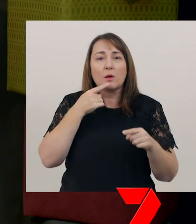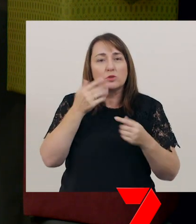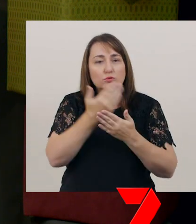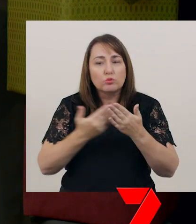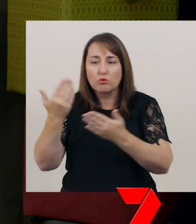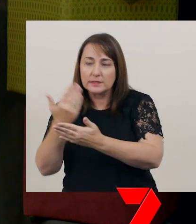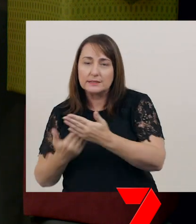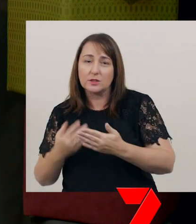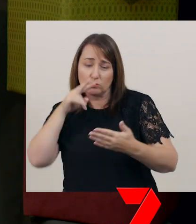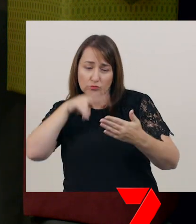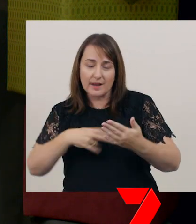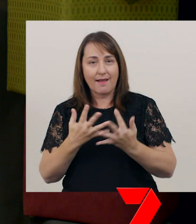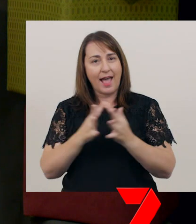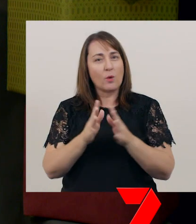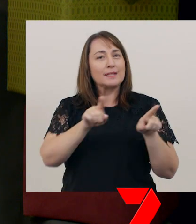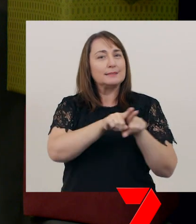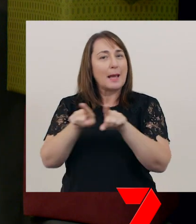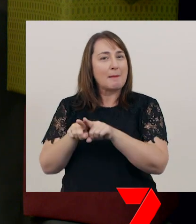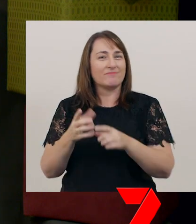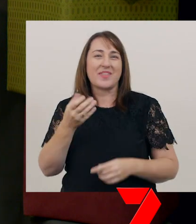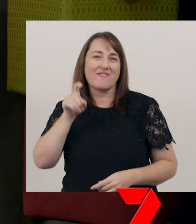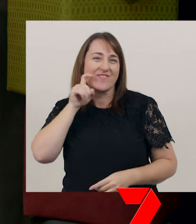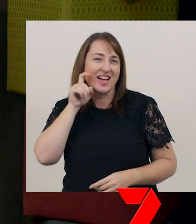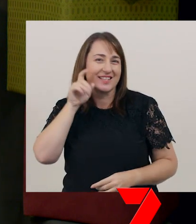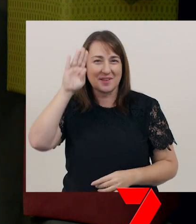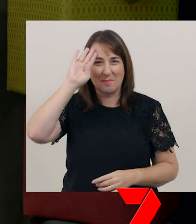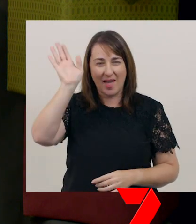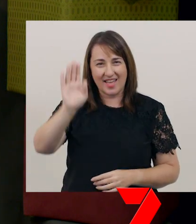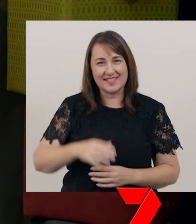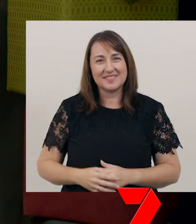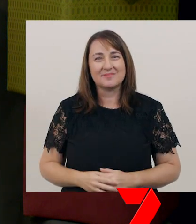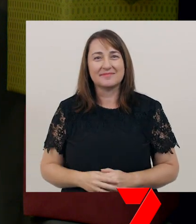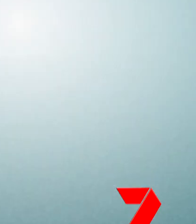How are the events and characters the same? Have fun. Bye for now.